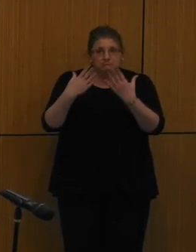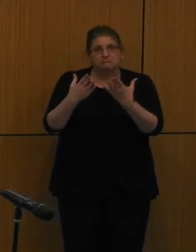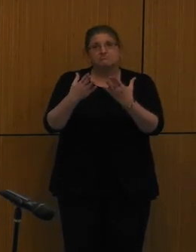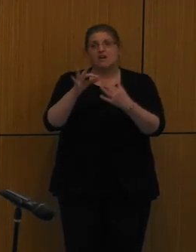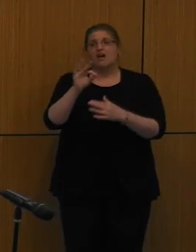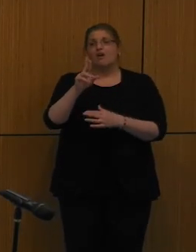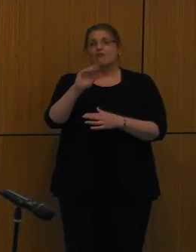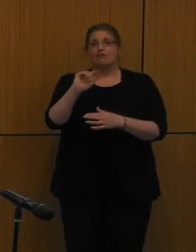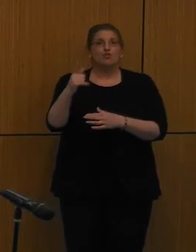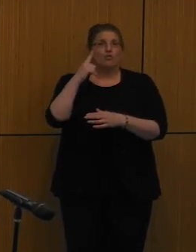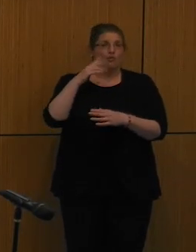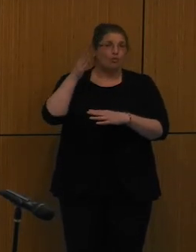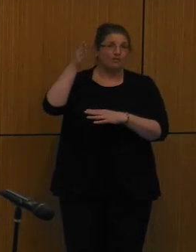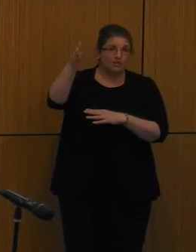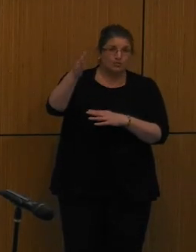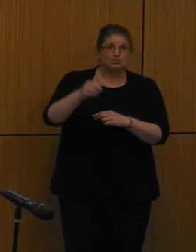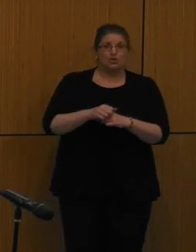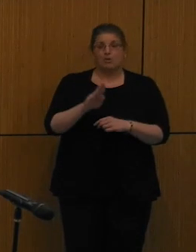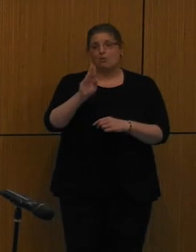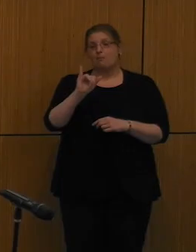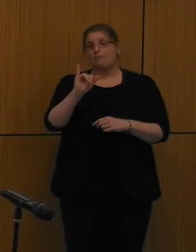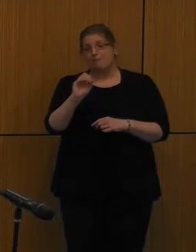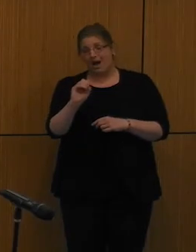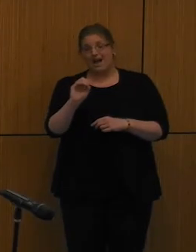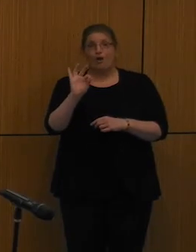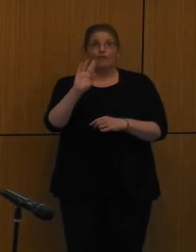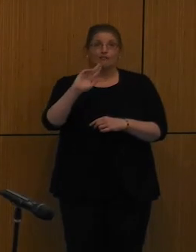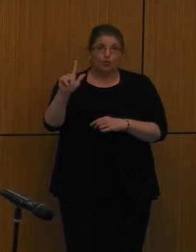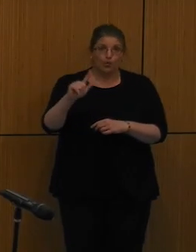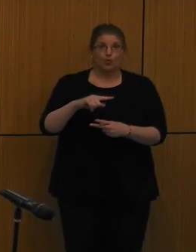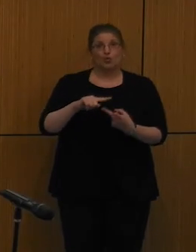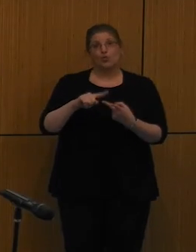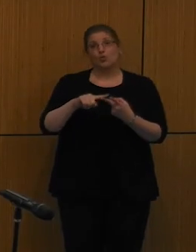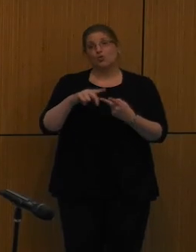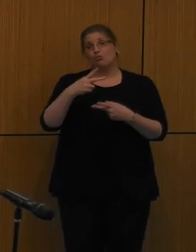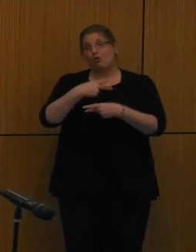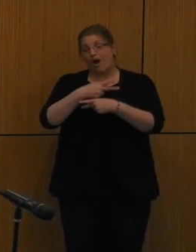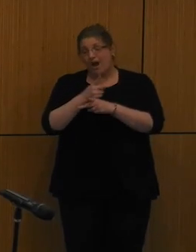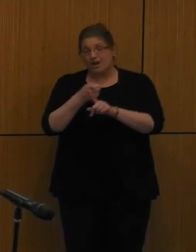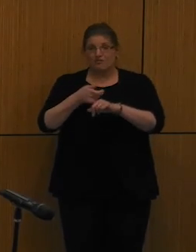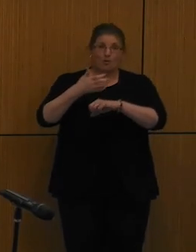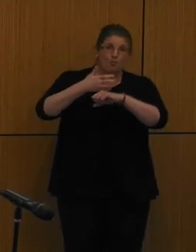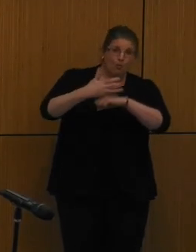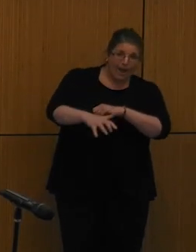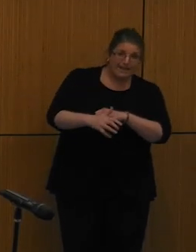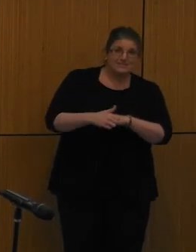So, that includes biofuels and bioproducts that come from waste. And microbes are very good at doing that